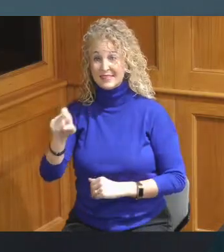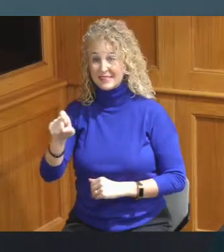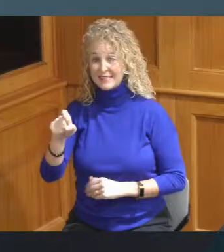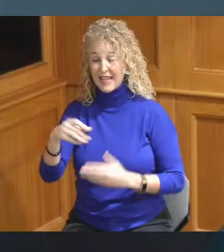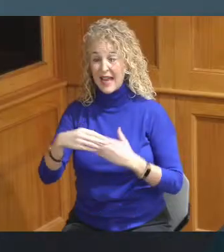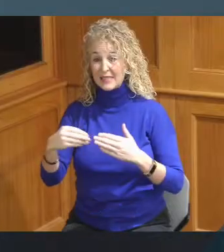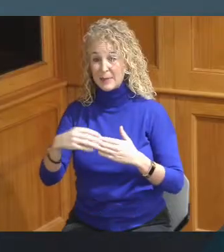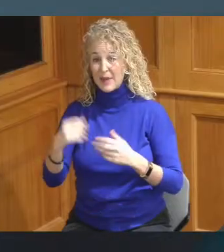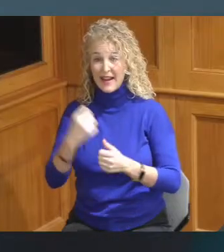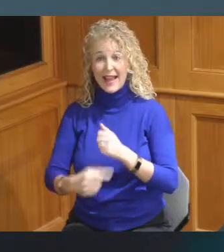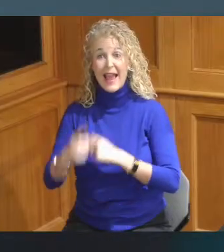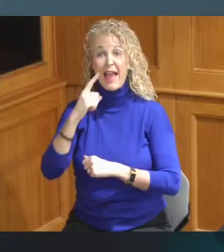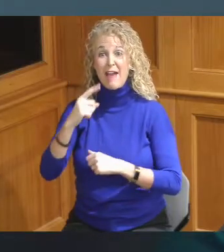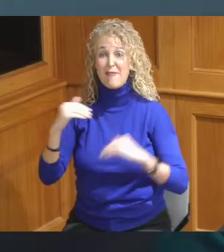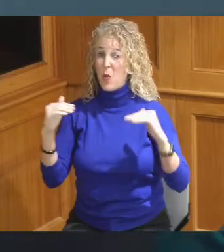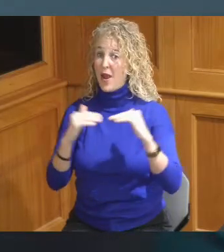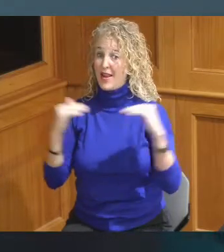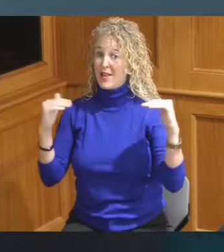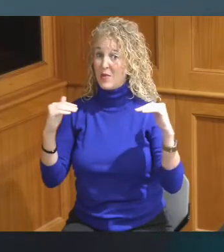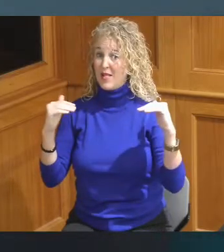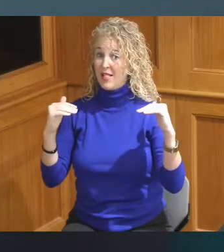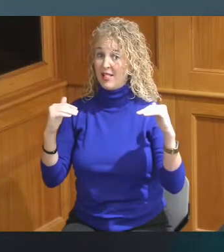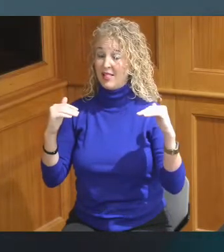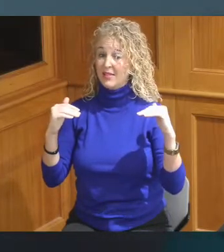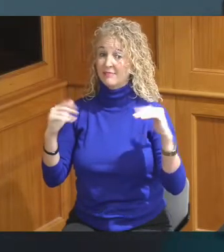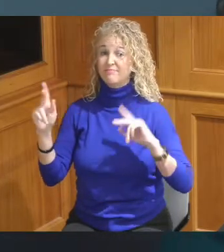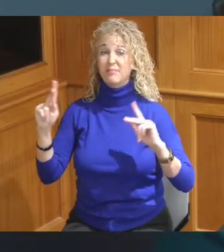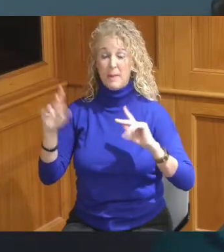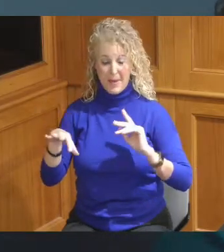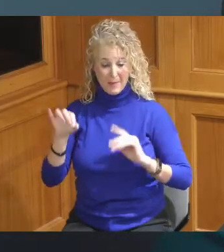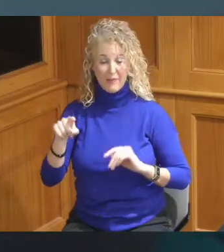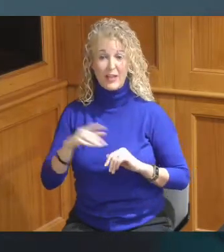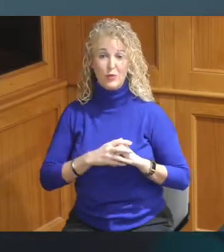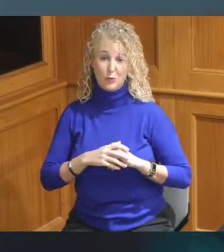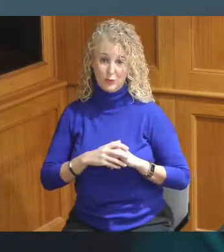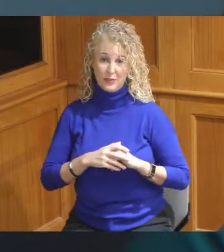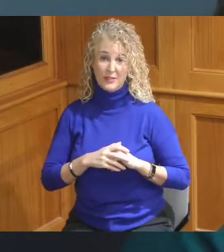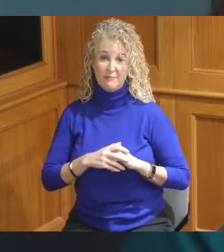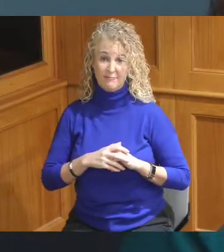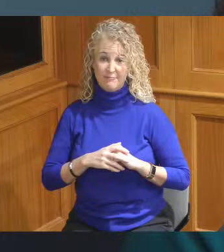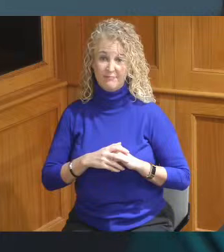Sam finds everybody. You don't have to fill out no paperwork. You don't have to show that you're